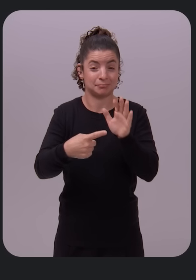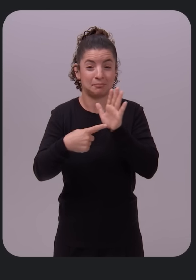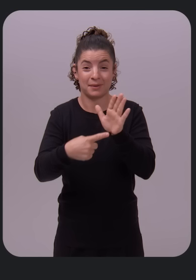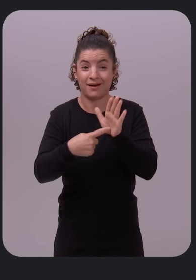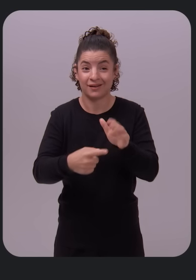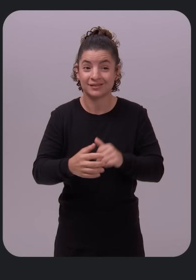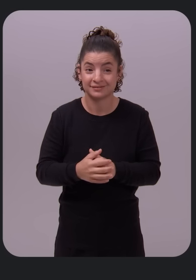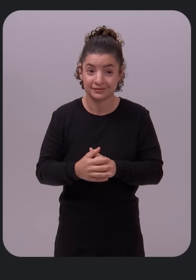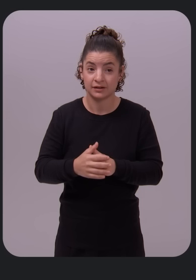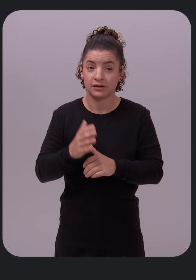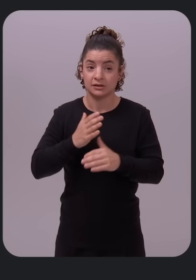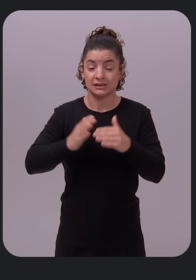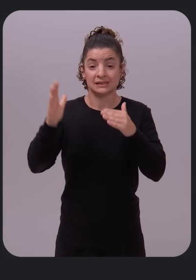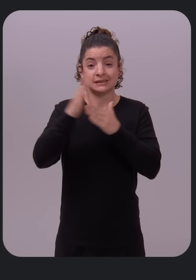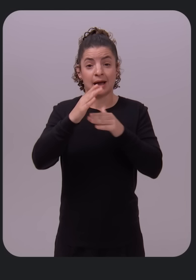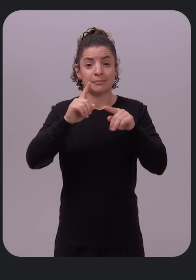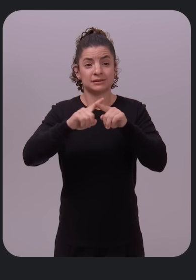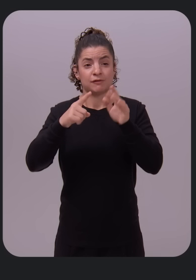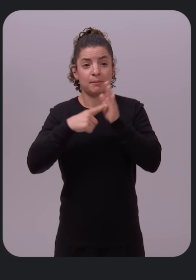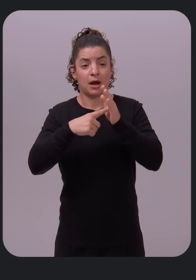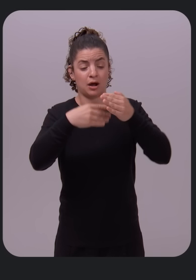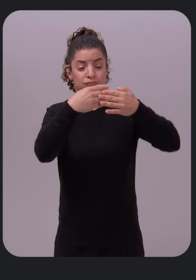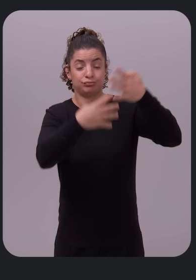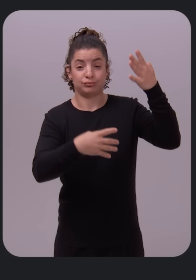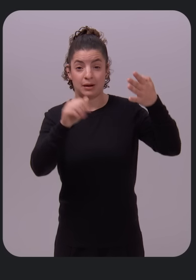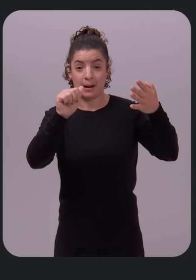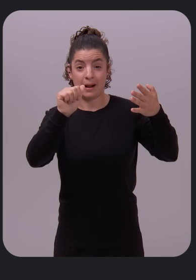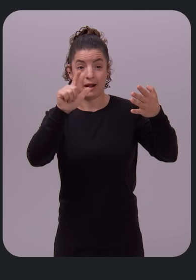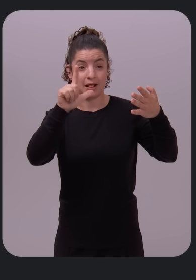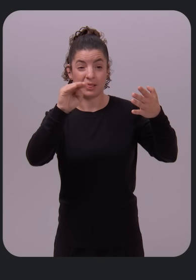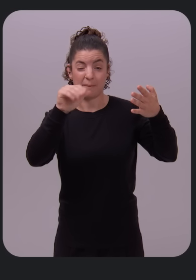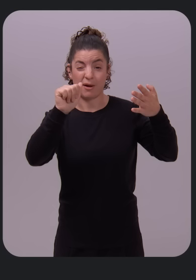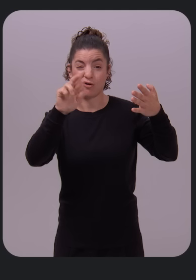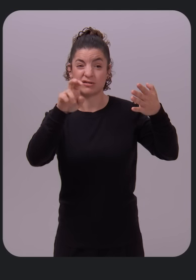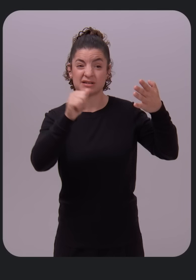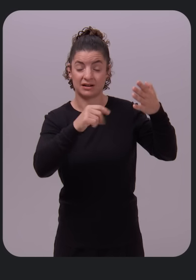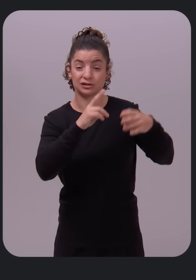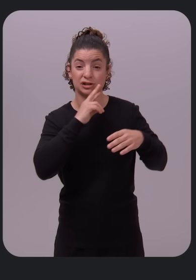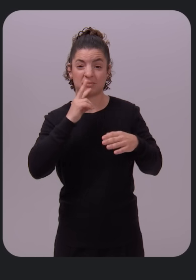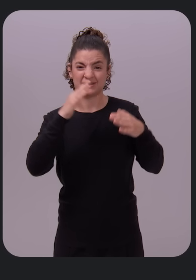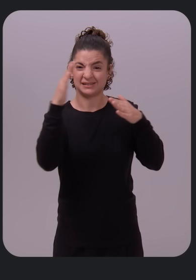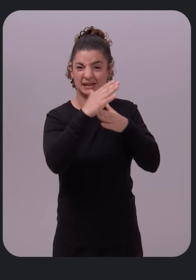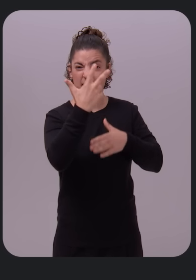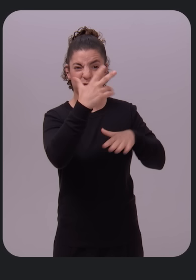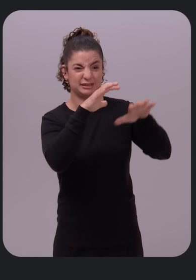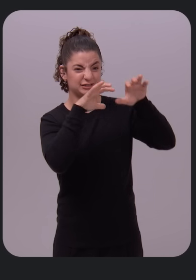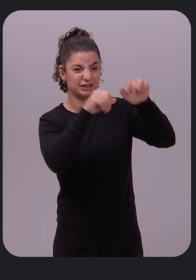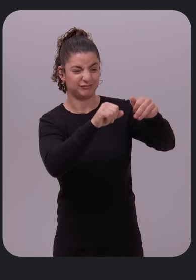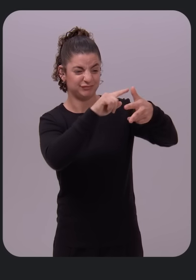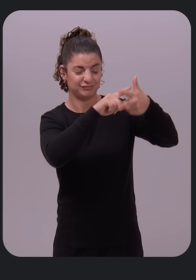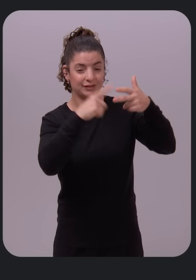Of the top models on the LMArena leaderboard, Gemini holds the top three spots for highest output tokens